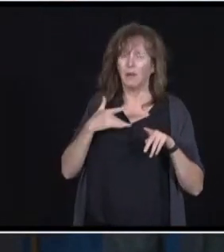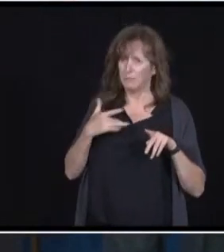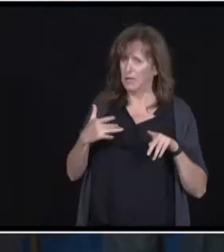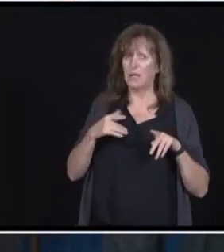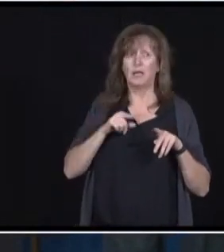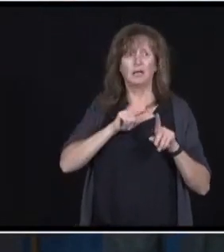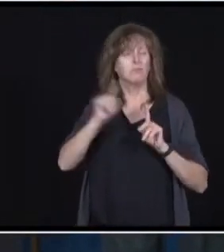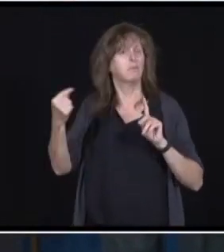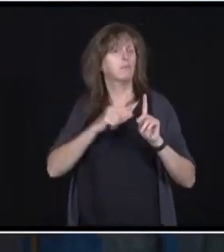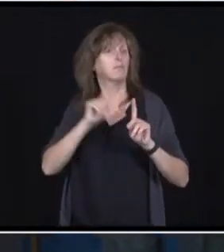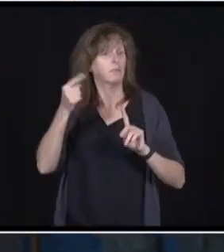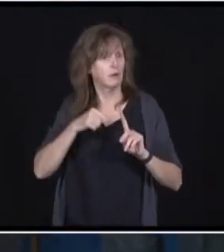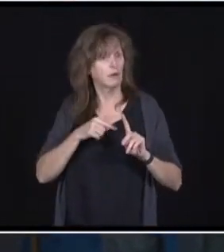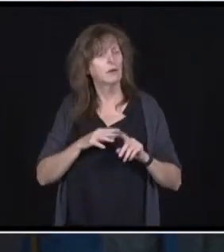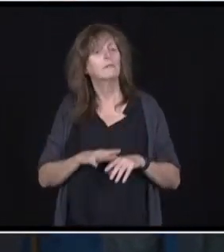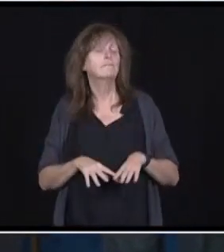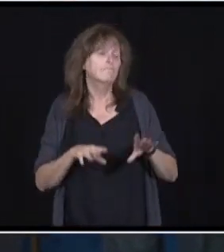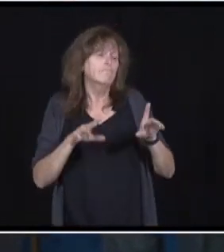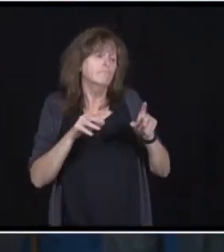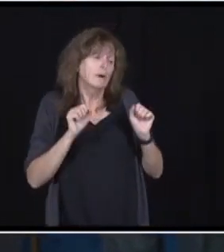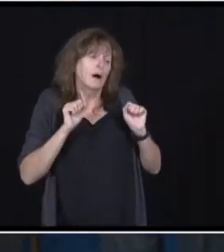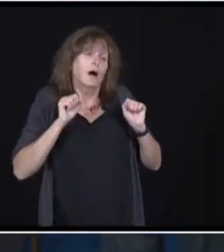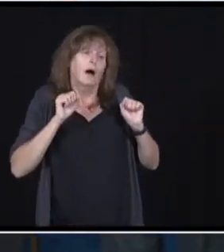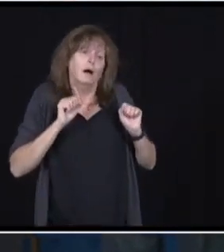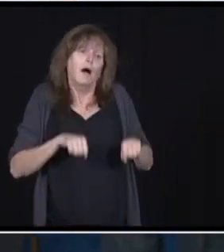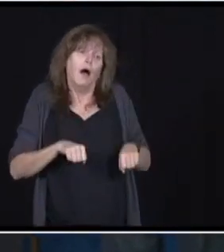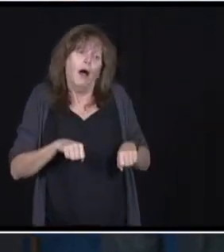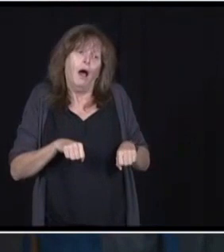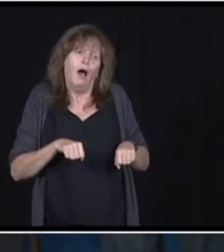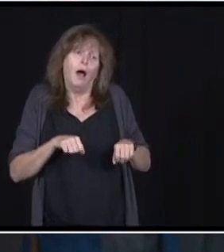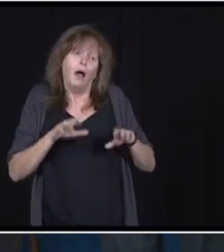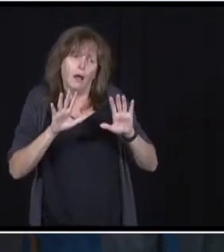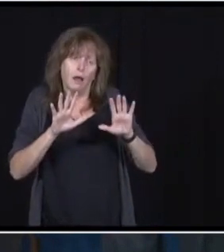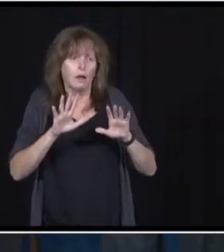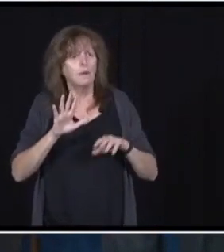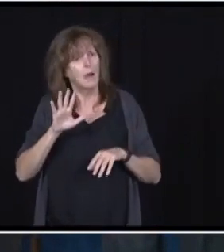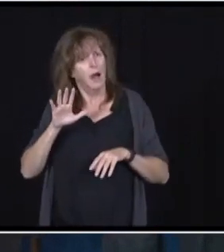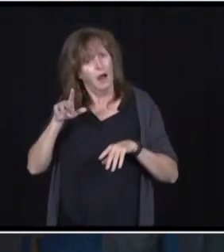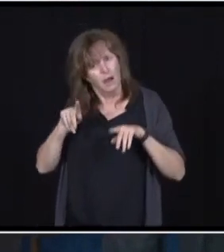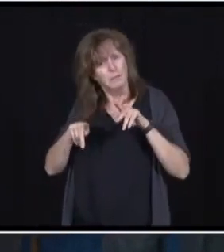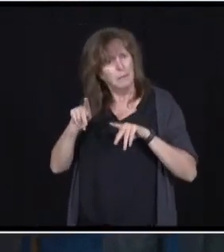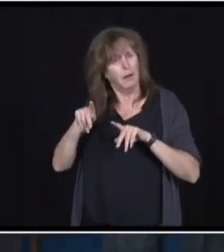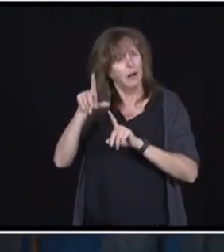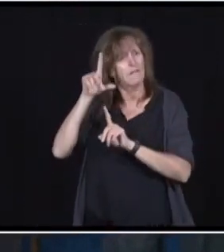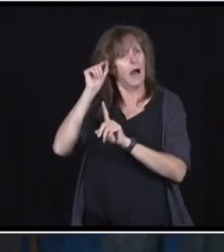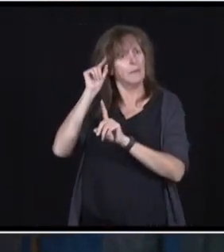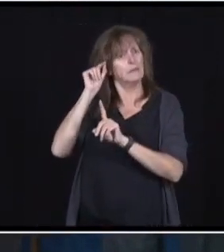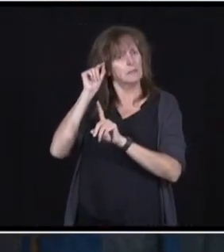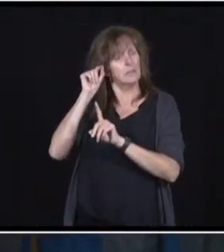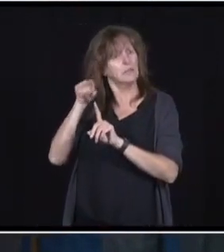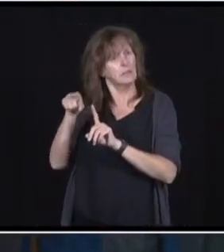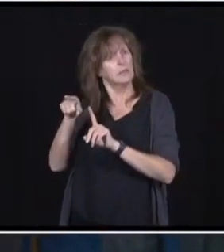I guess there is always a possibility of that, Randy. But I think the people of Hamilton would be great.